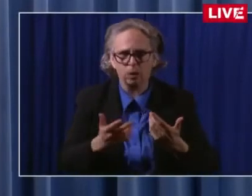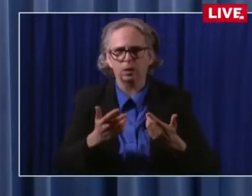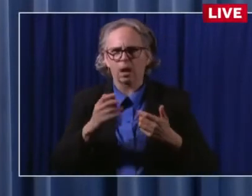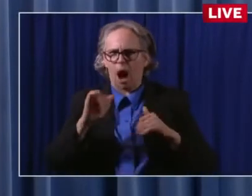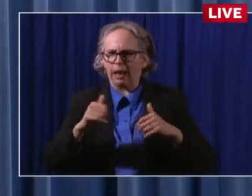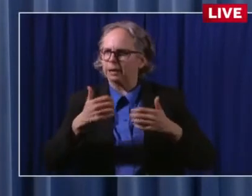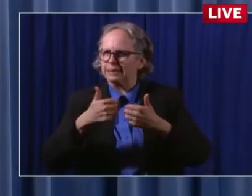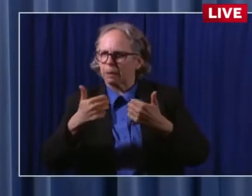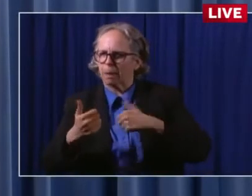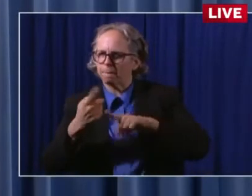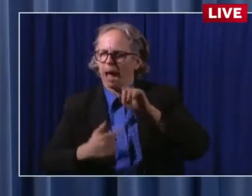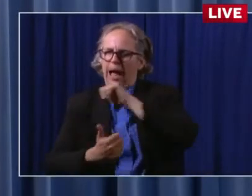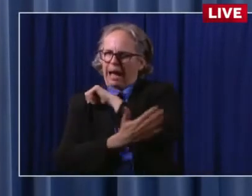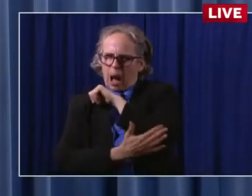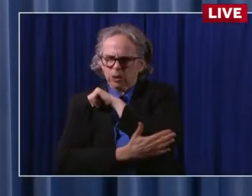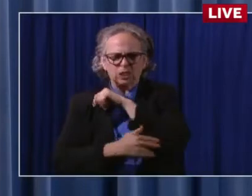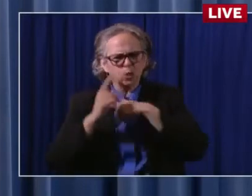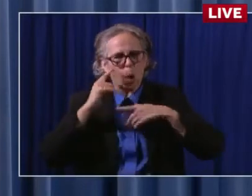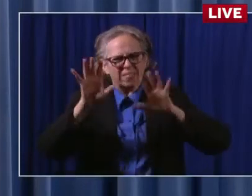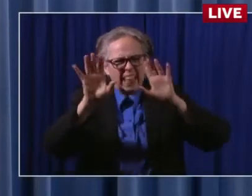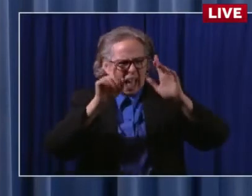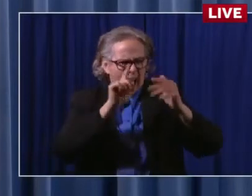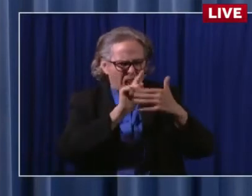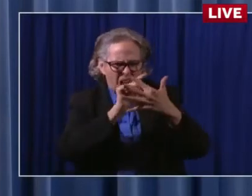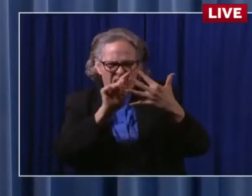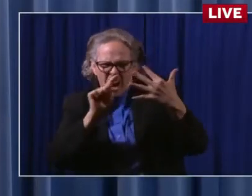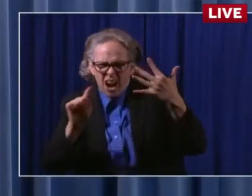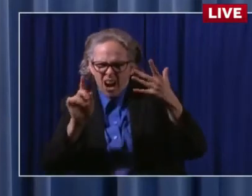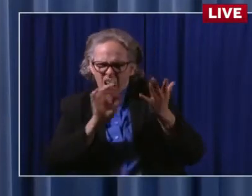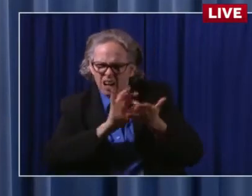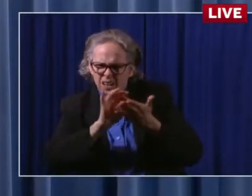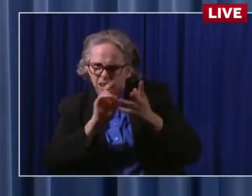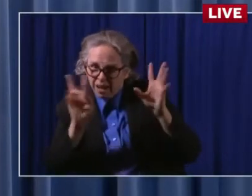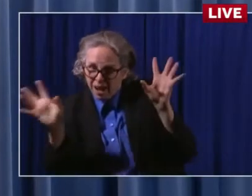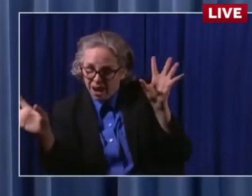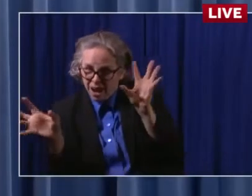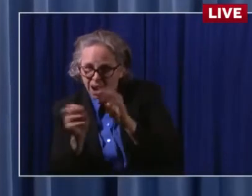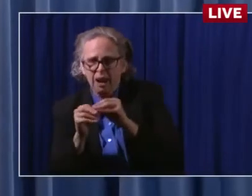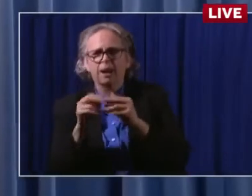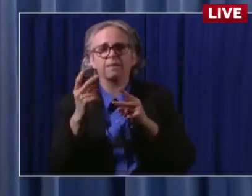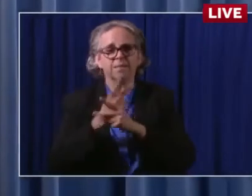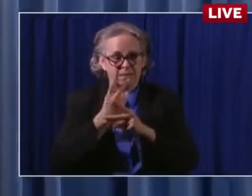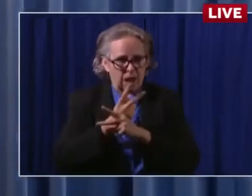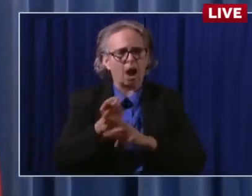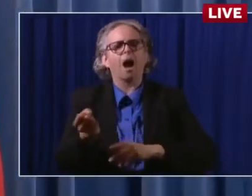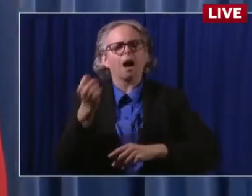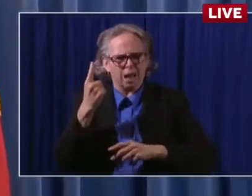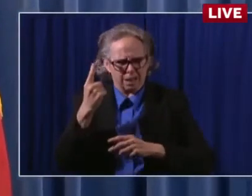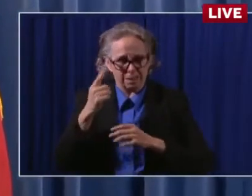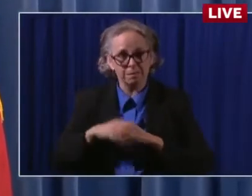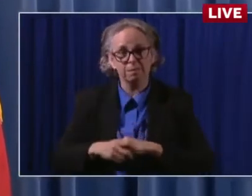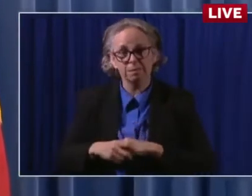WE DO NOT HAVE THE ABILITY TO DO THAT BY COUNTY, BUT WE ARE CERTAINLY LOOKING AT THAT.